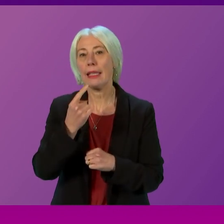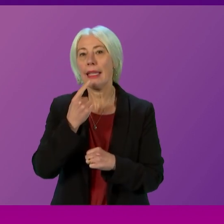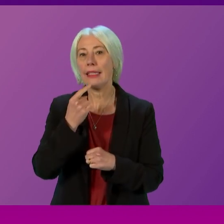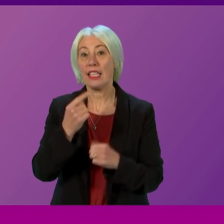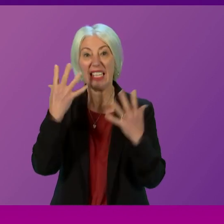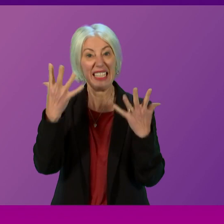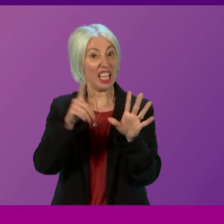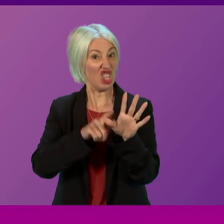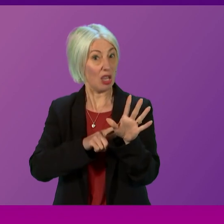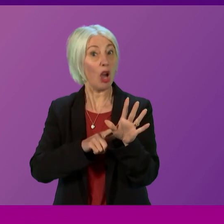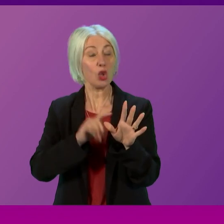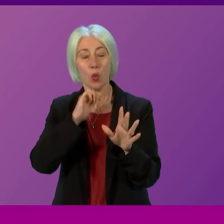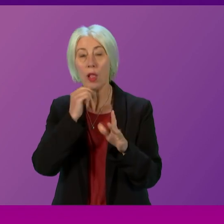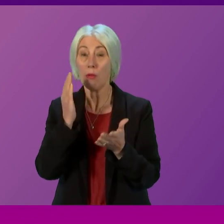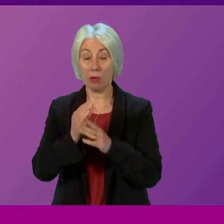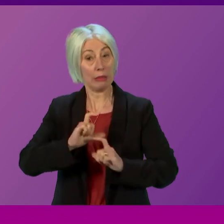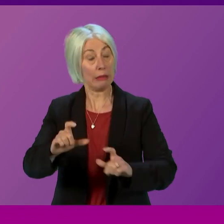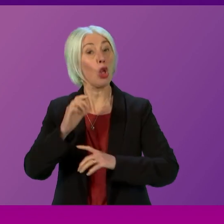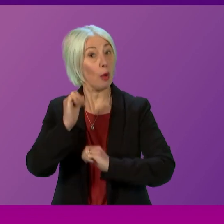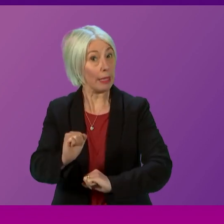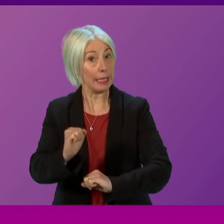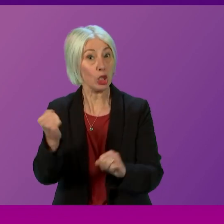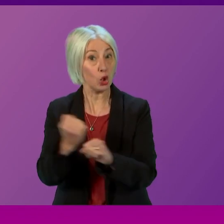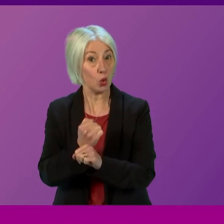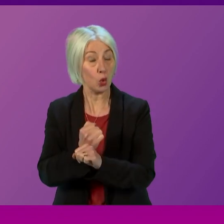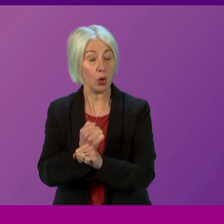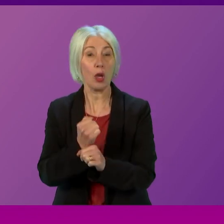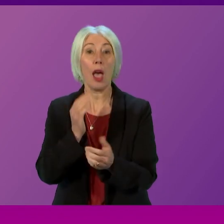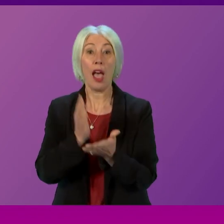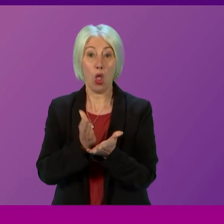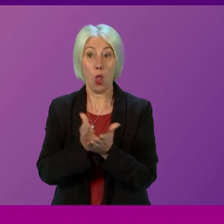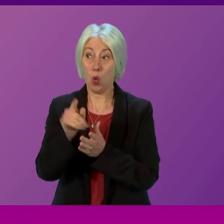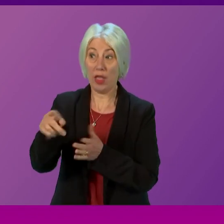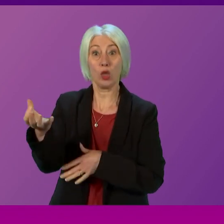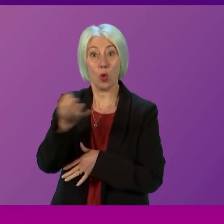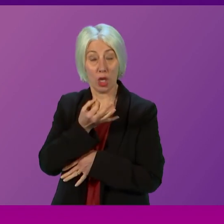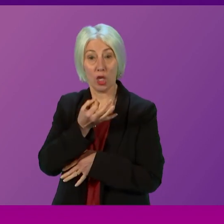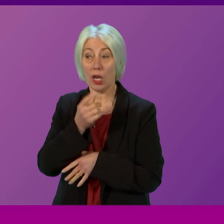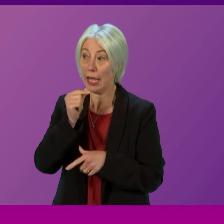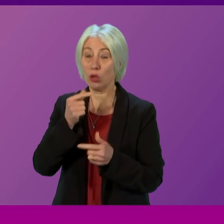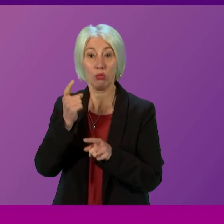a decade”. I remain committed to doing that, and during the course of this line of questioning I will be happy to talk about the progress that we are making.